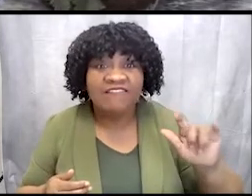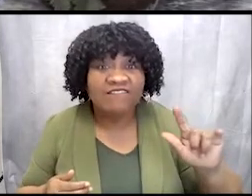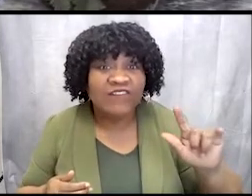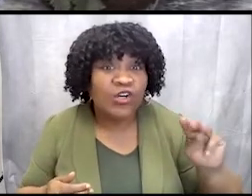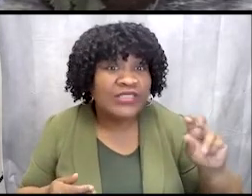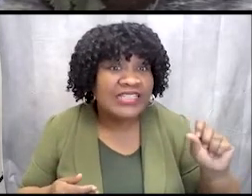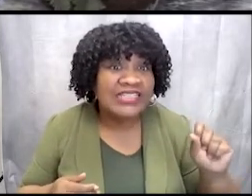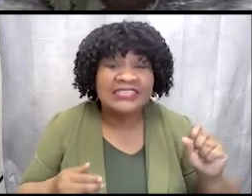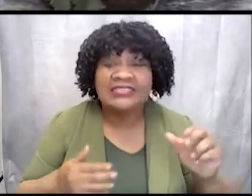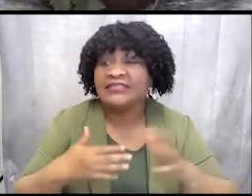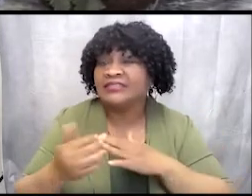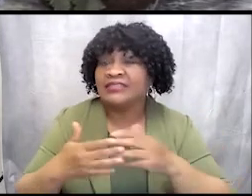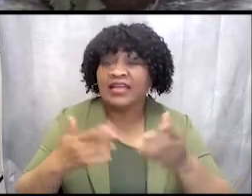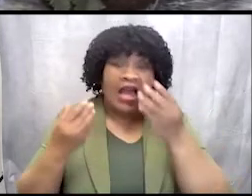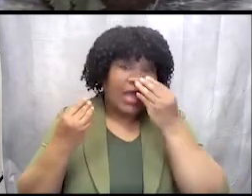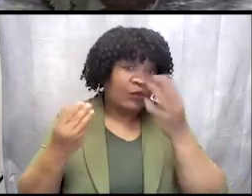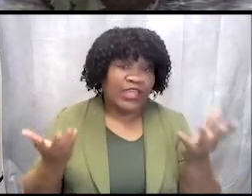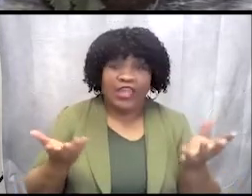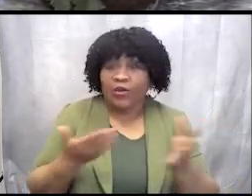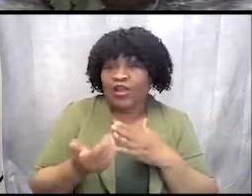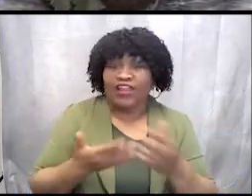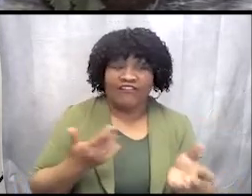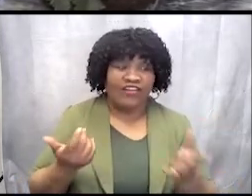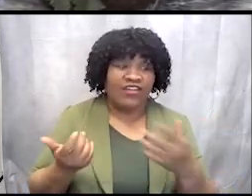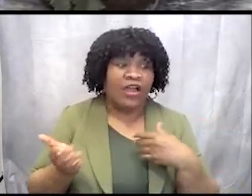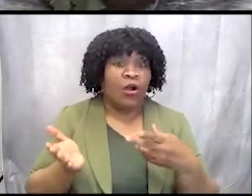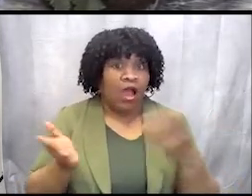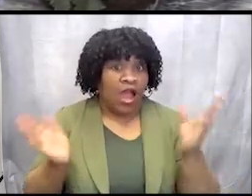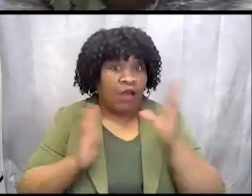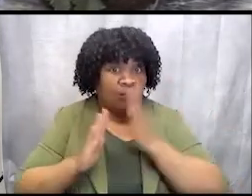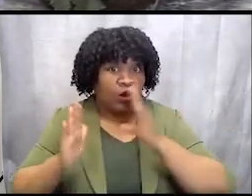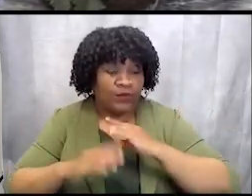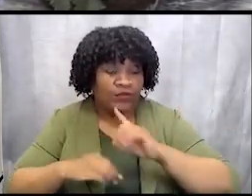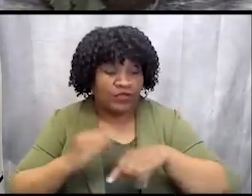because what I worry about, I'll be quite honest, what I worry about when we talk about mental health